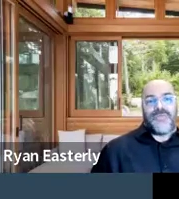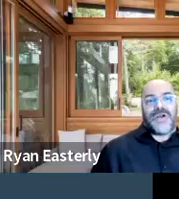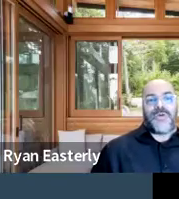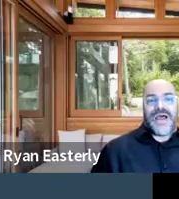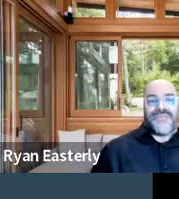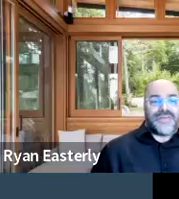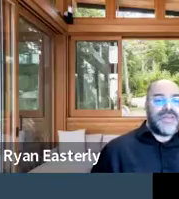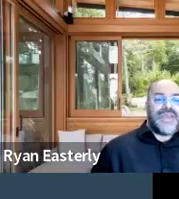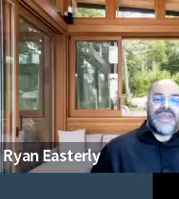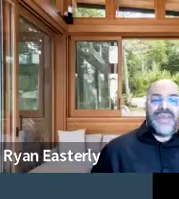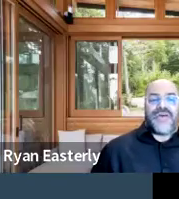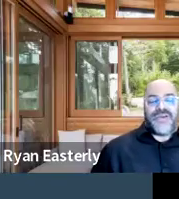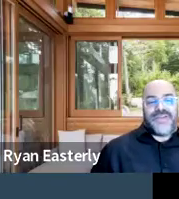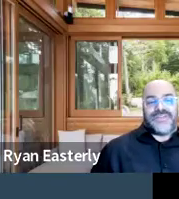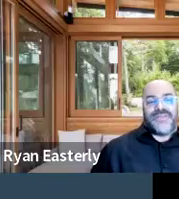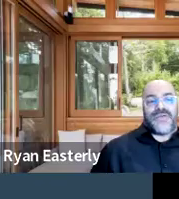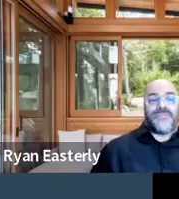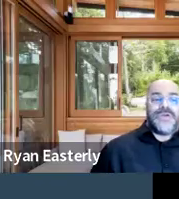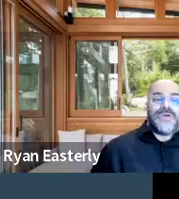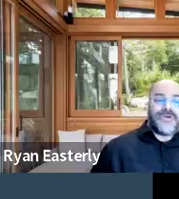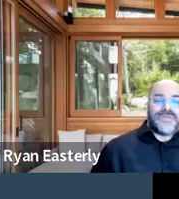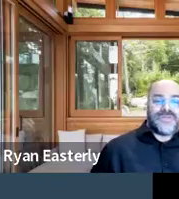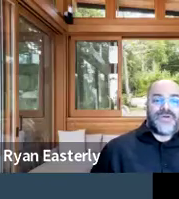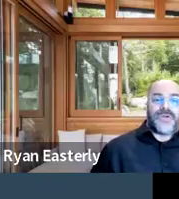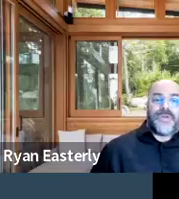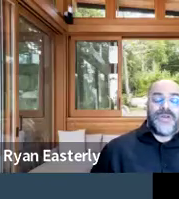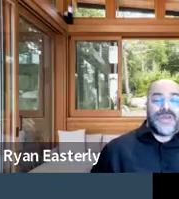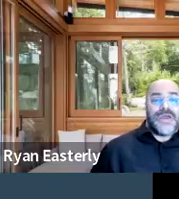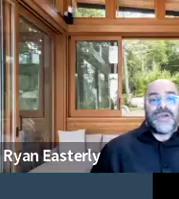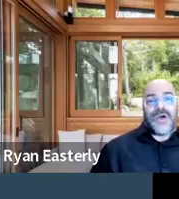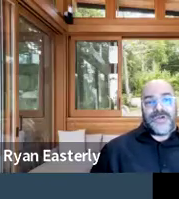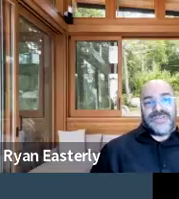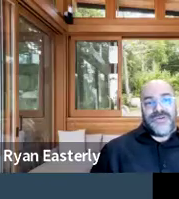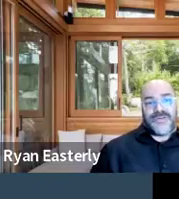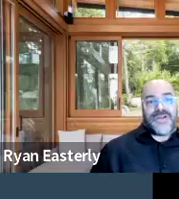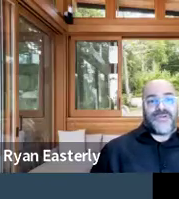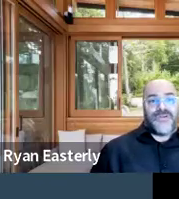and we're a private, endowed foundation that focuses on promoting comprehensive healthcare